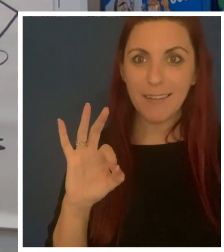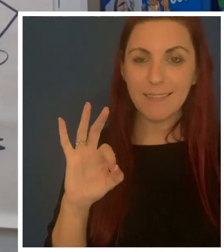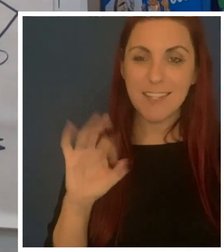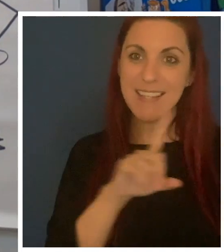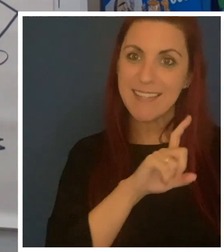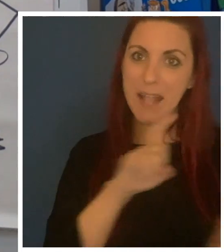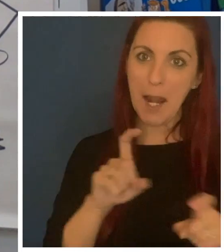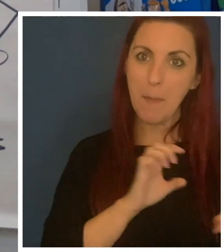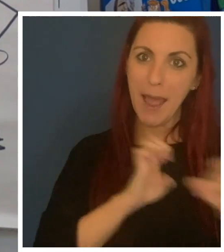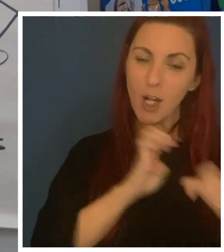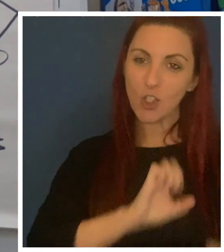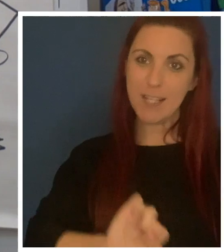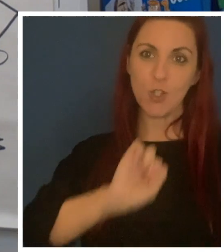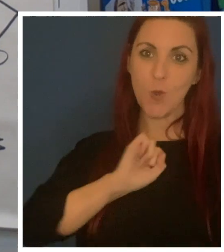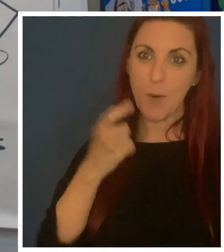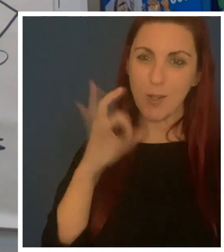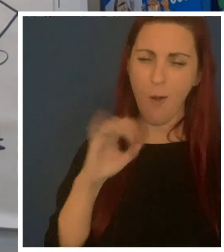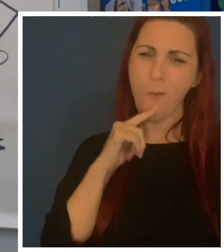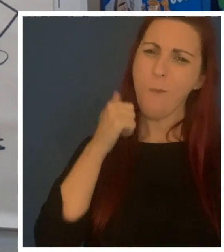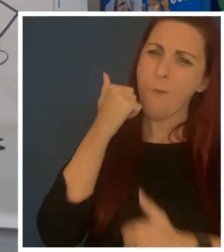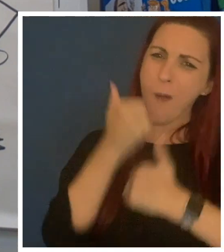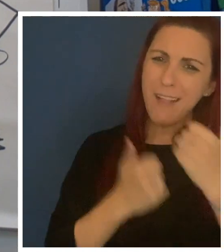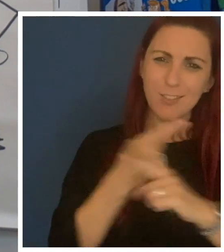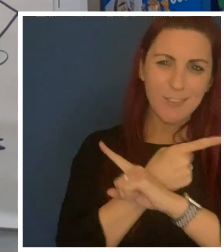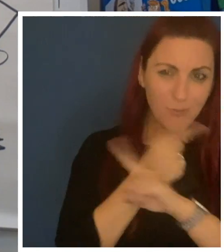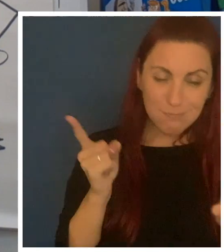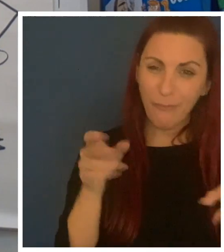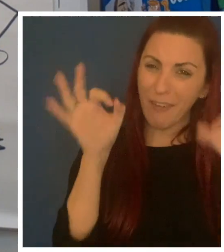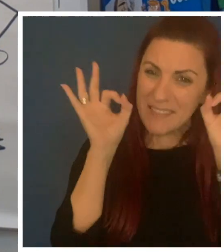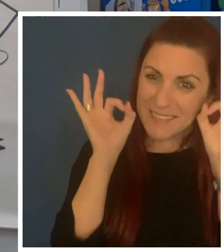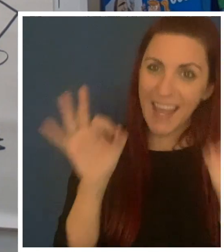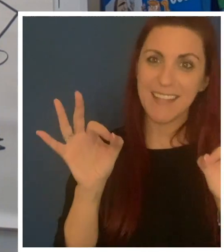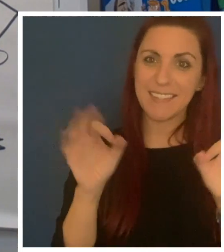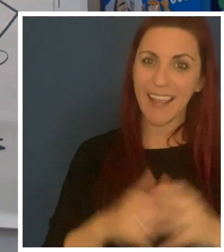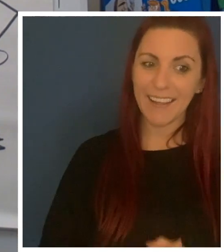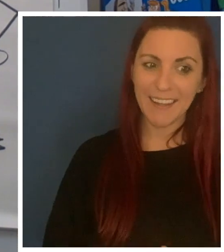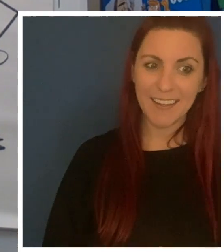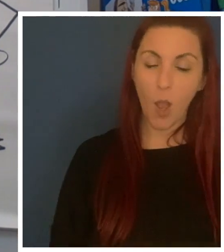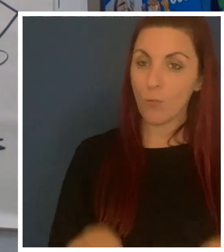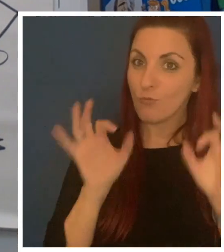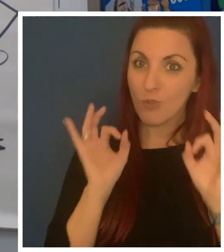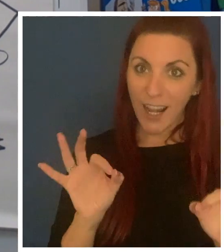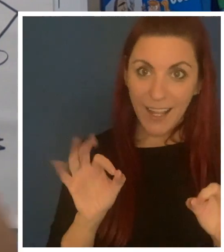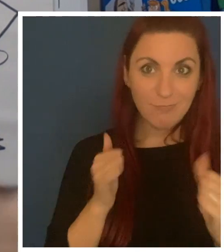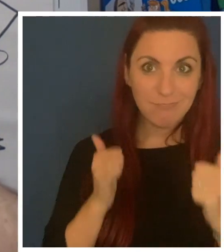Well done everybody, you're absolutely fantastic. Brilliant stuff guys.